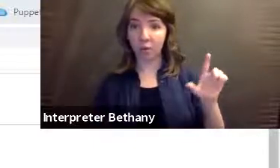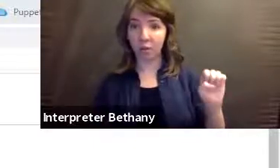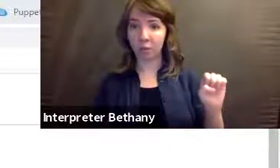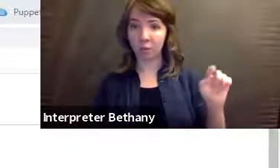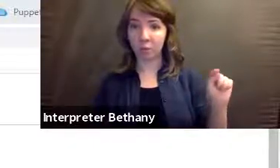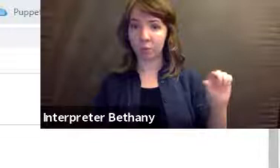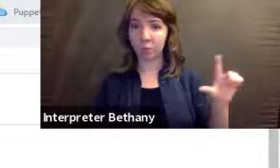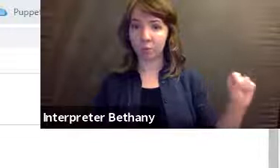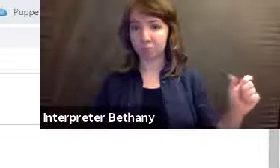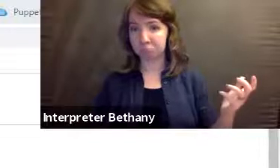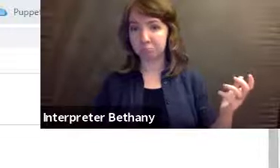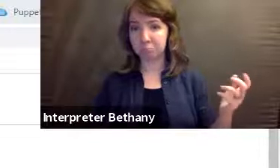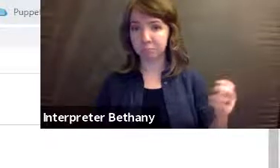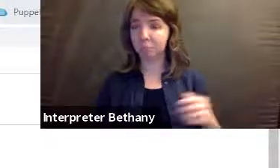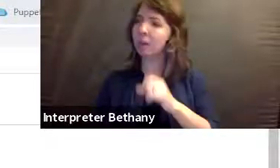Linda Kobashigawa: Um yeah noodle tools is